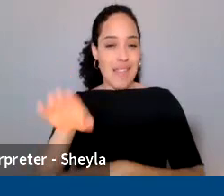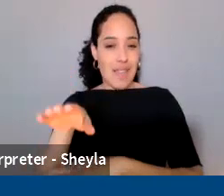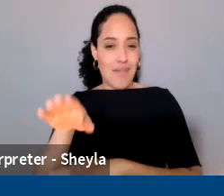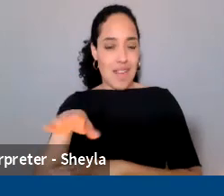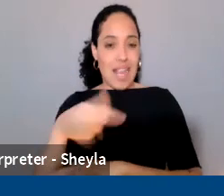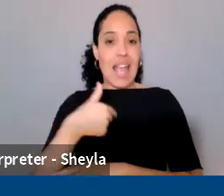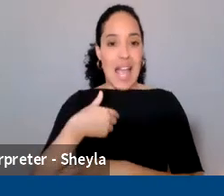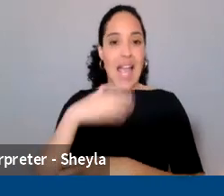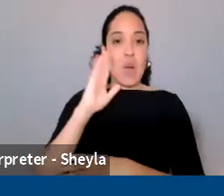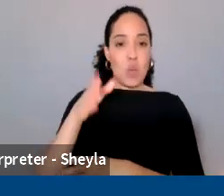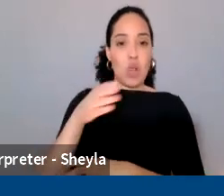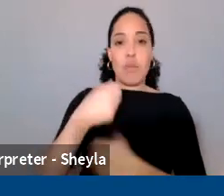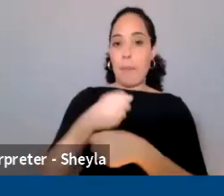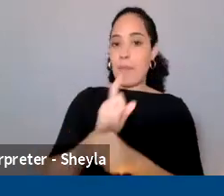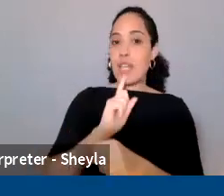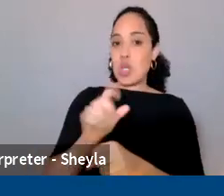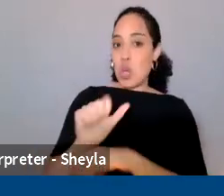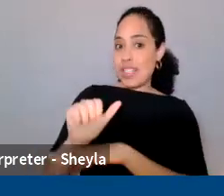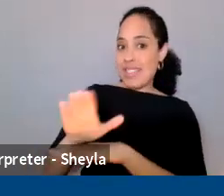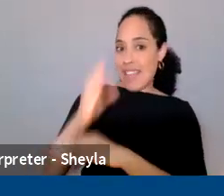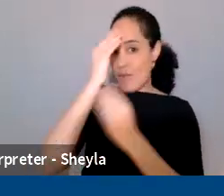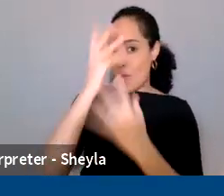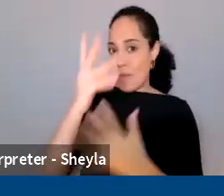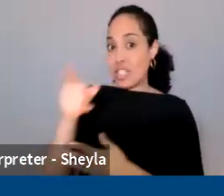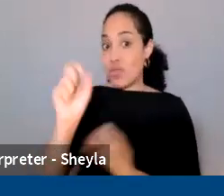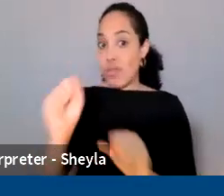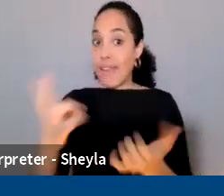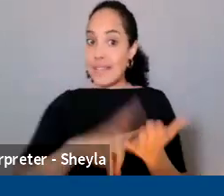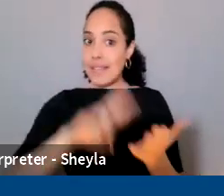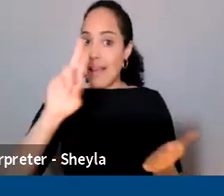information to sign up for that the Flood After Fire it's gonna go into more detail on this but